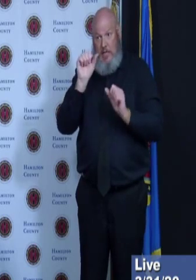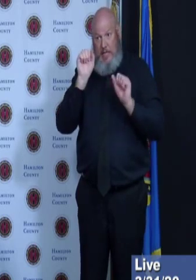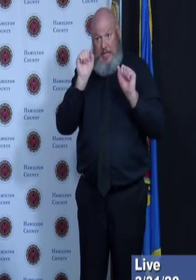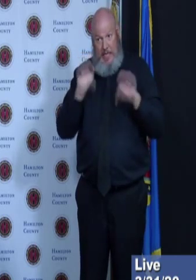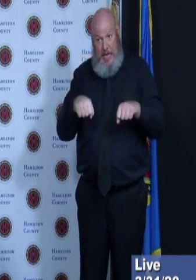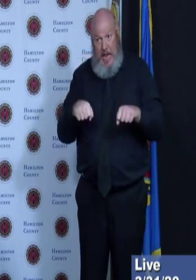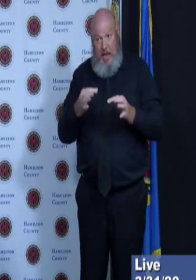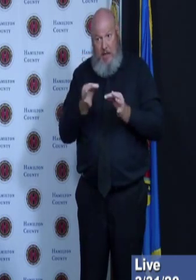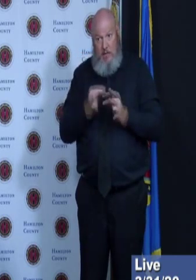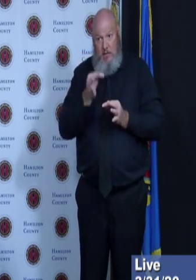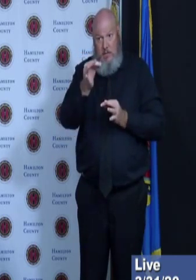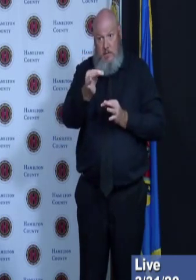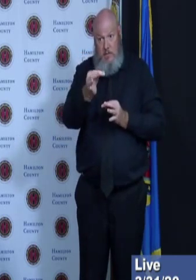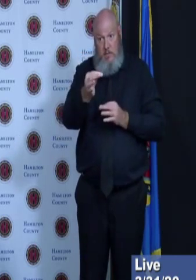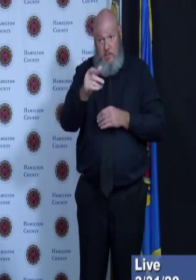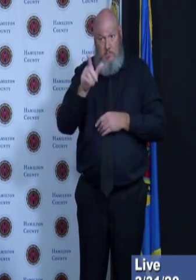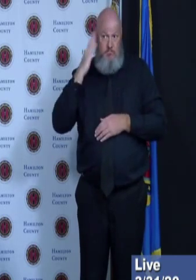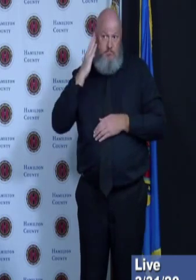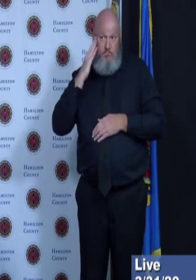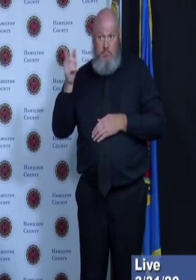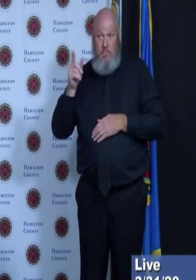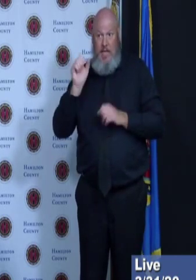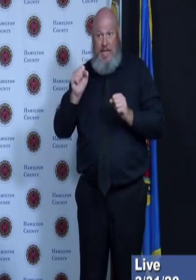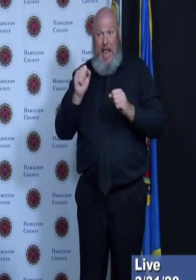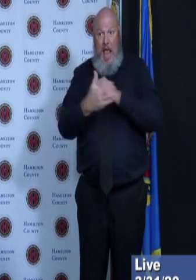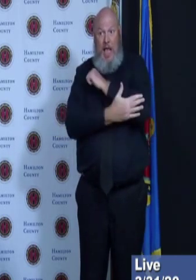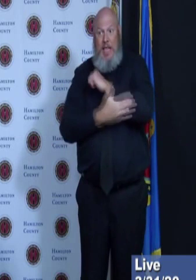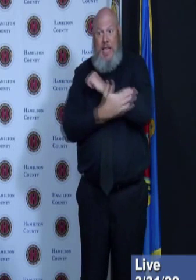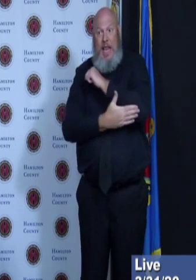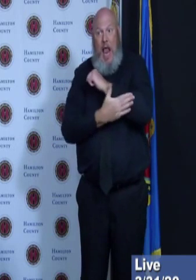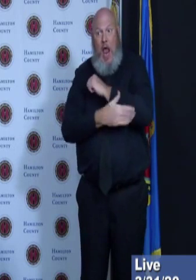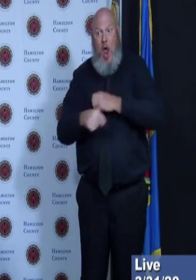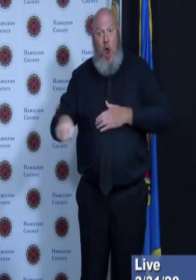payments which I assume would be due in June or July and is that something that